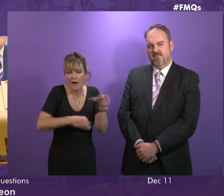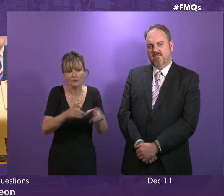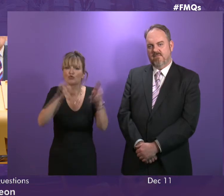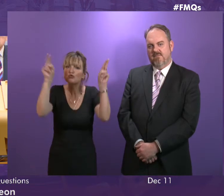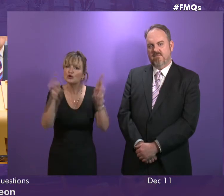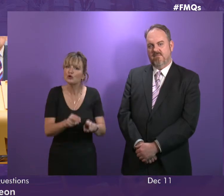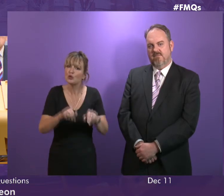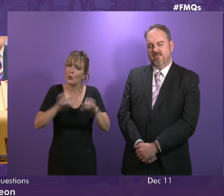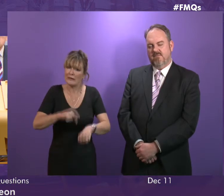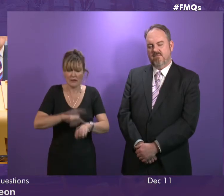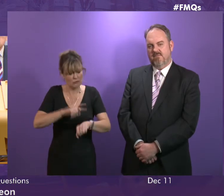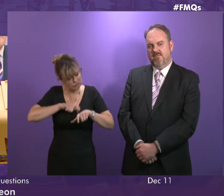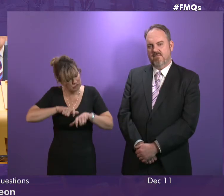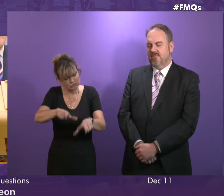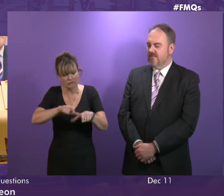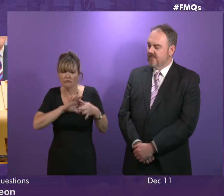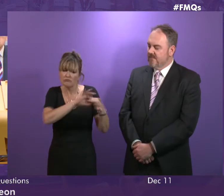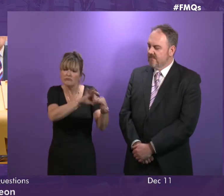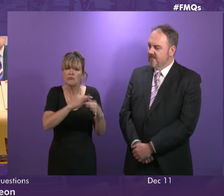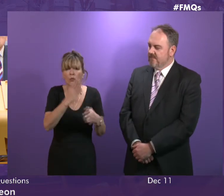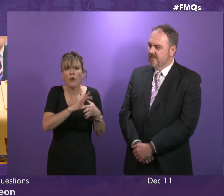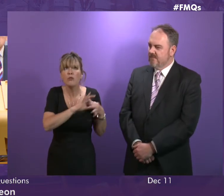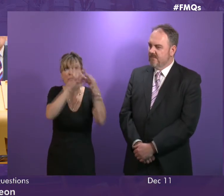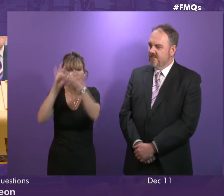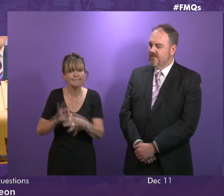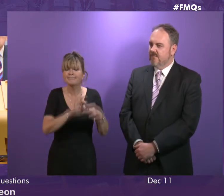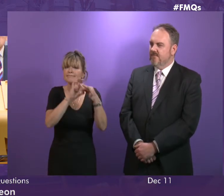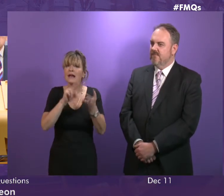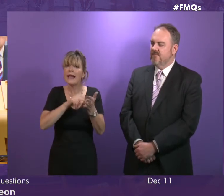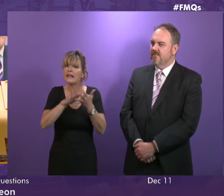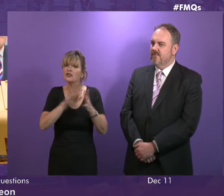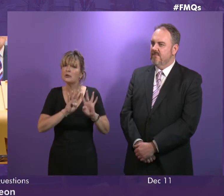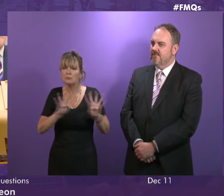continue to work with NHS boards on the various actions that they are taking to remodel their